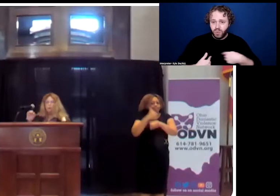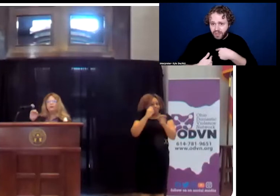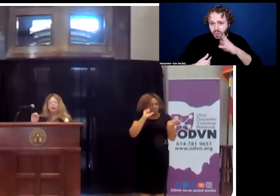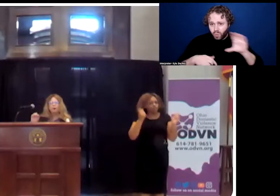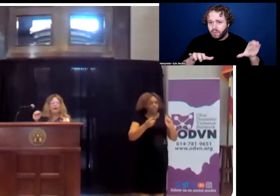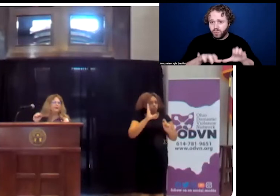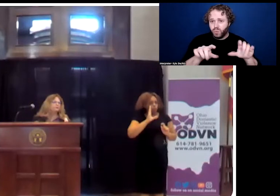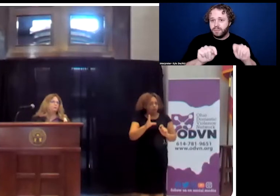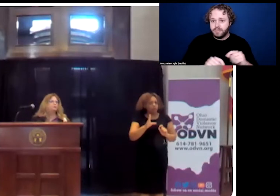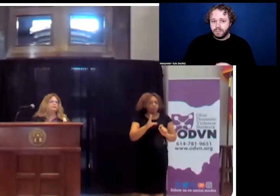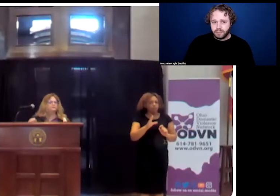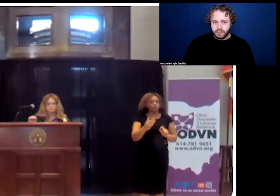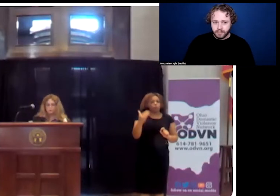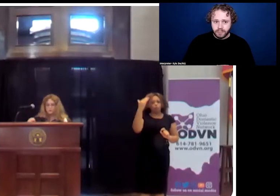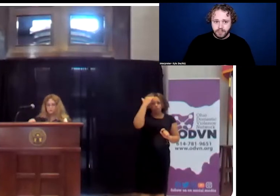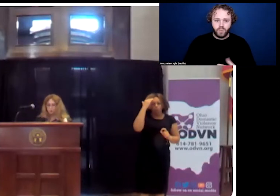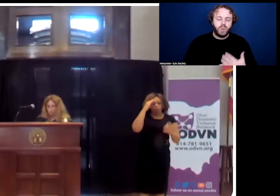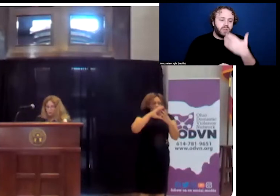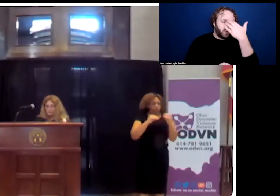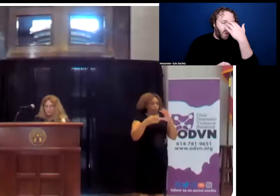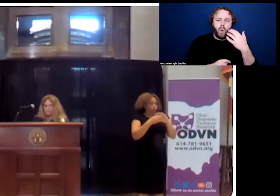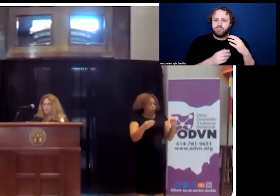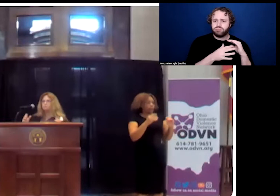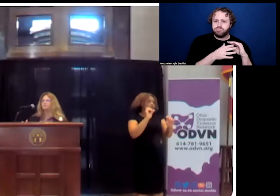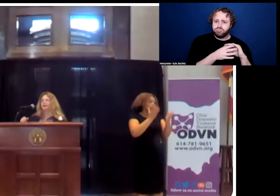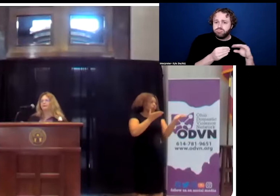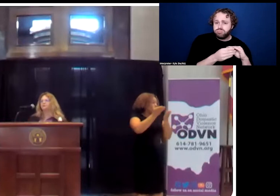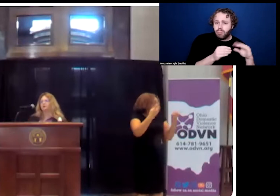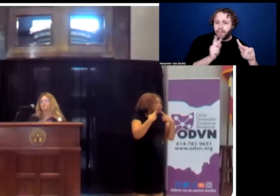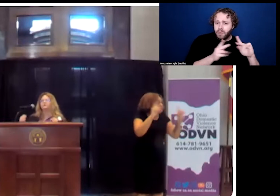We know anecdotally that services work, that providing shelter